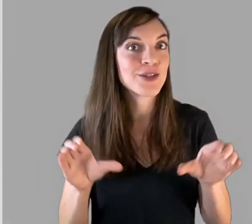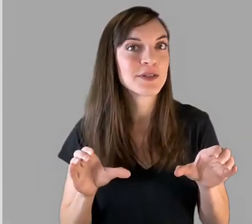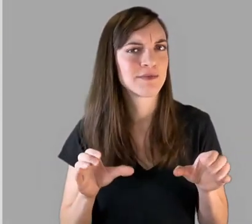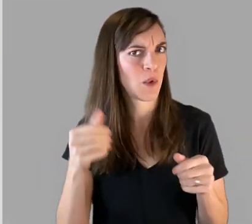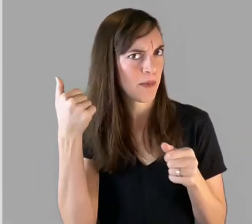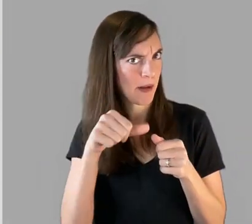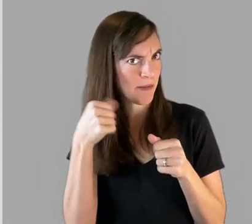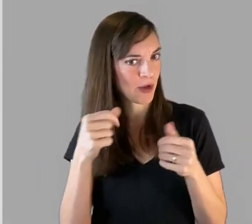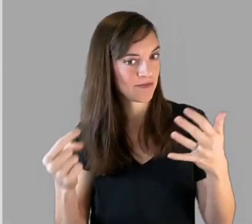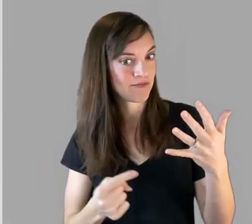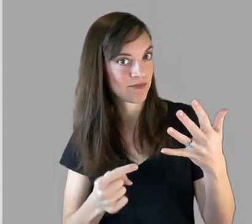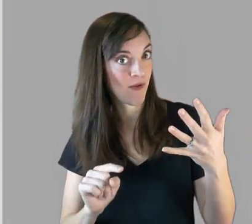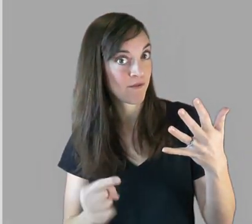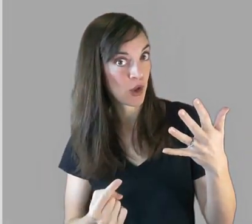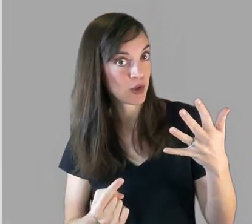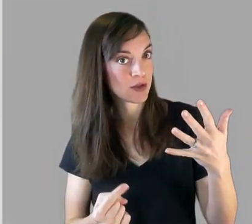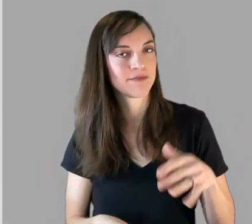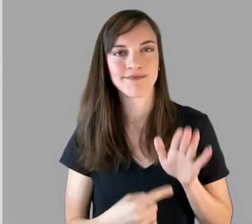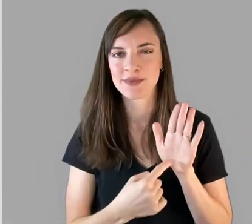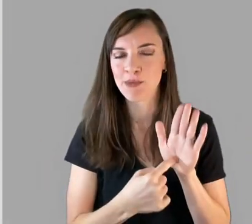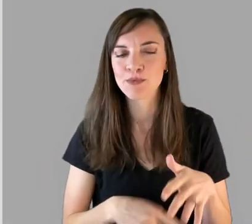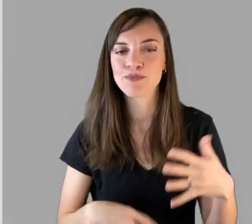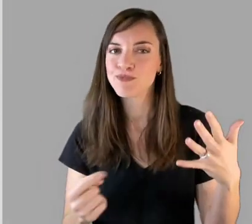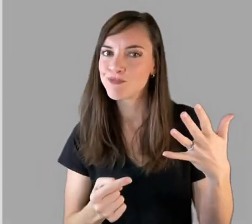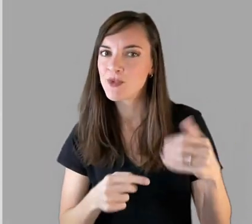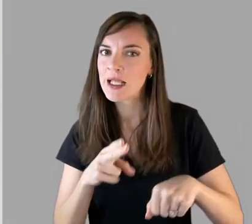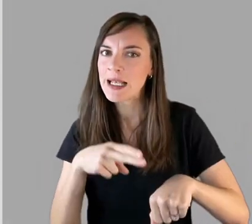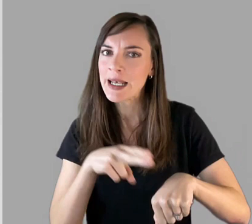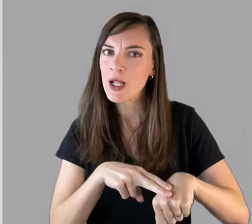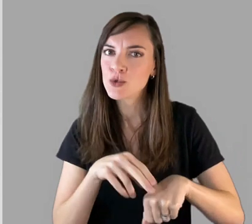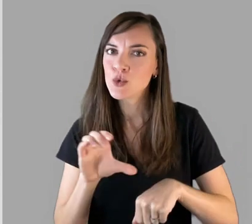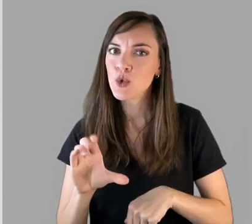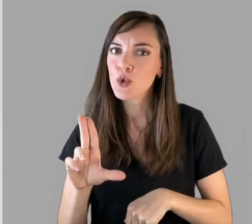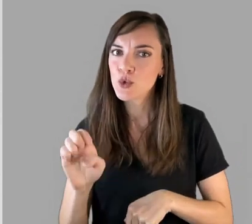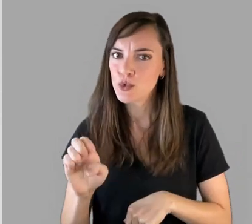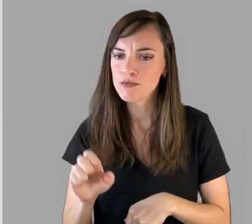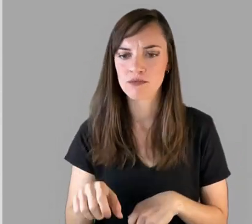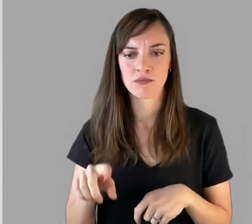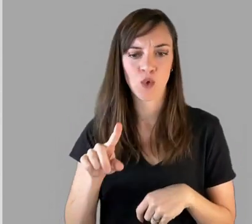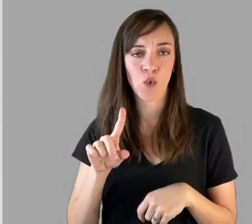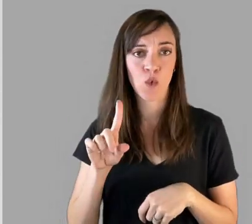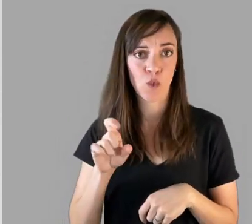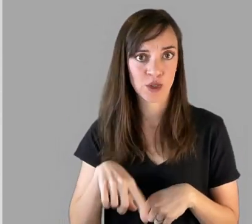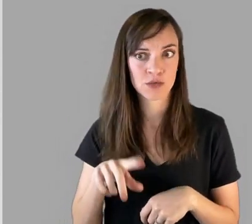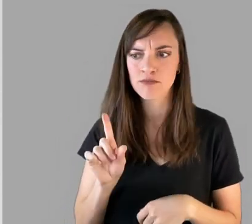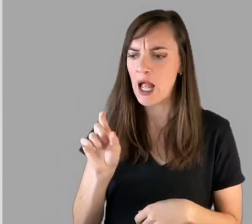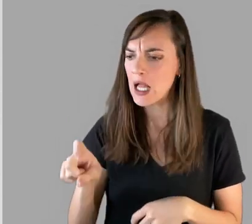An example of this hierarchy in action is as follows, always starting with the least intrusive prompt first: